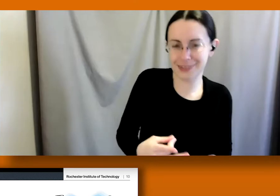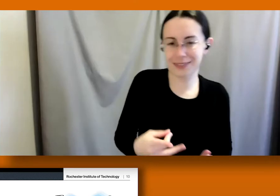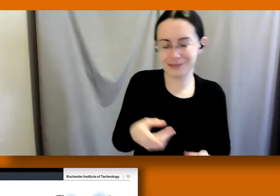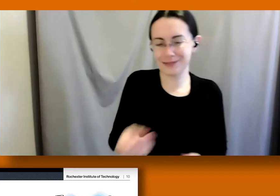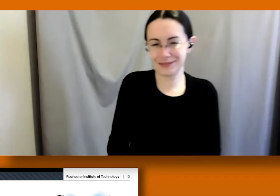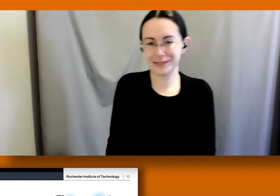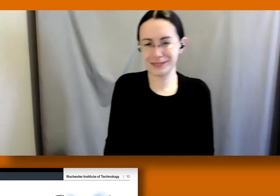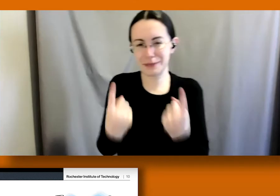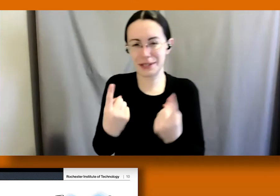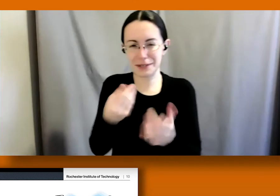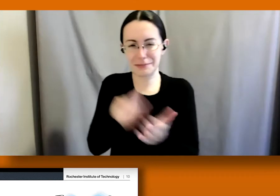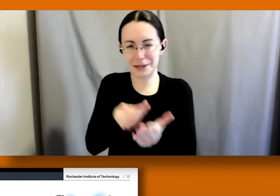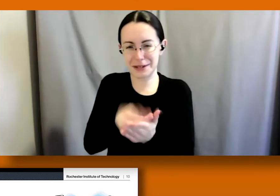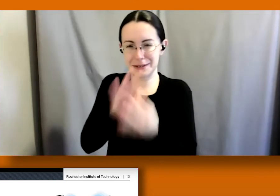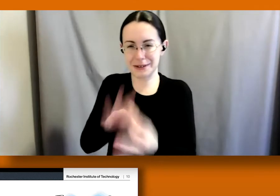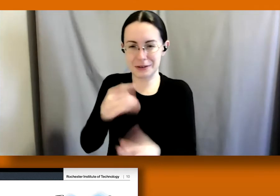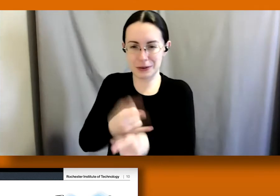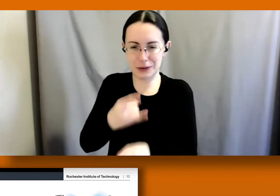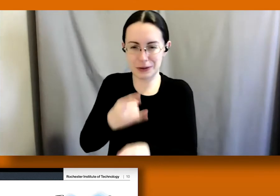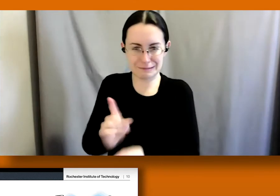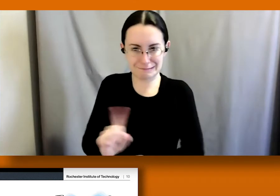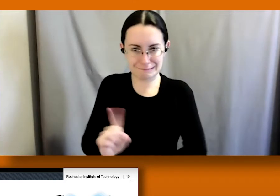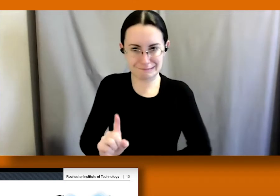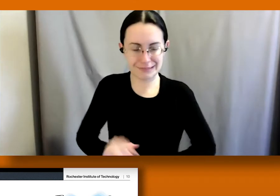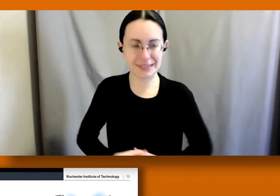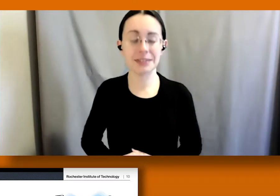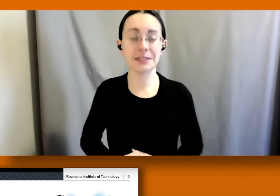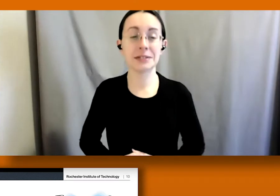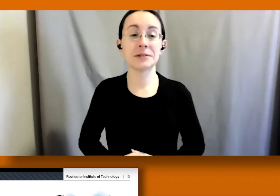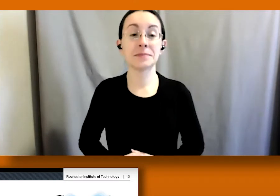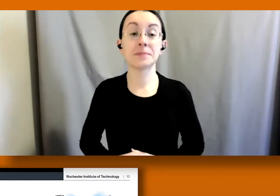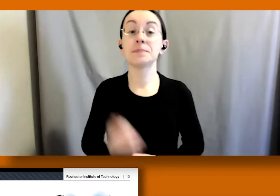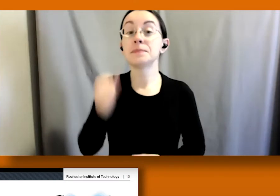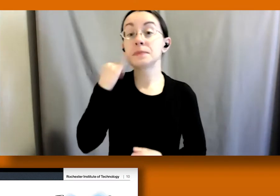If you haven't read about it, um, there are several horror stories